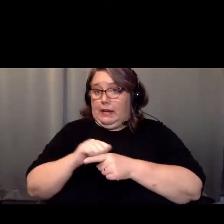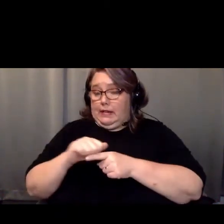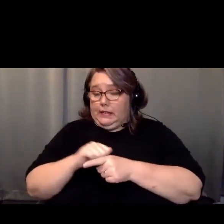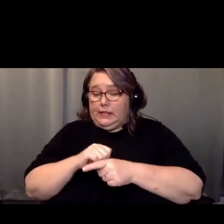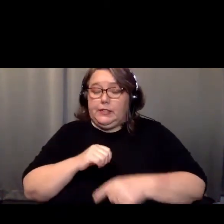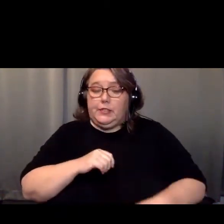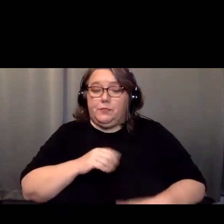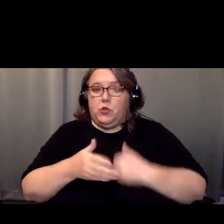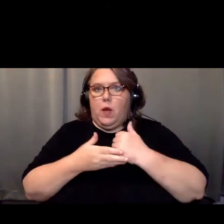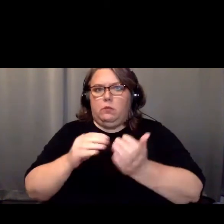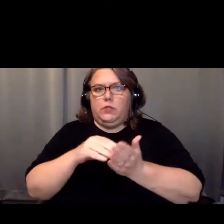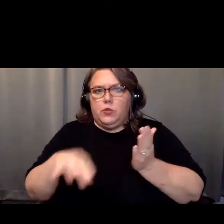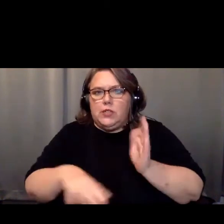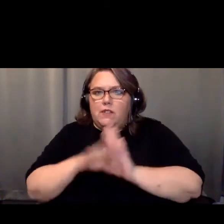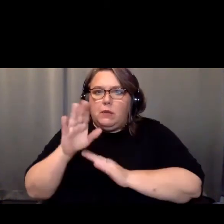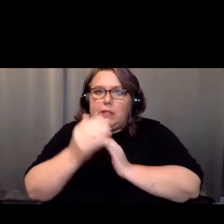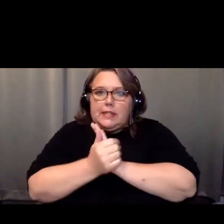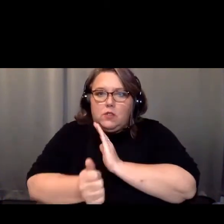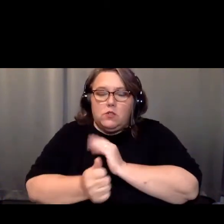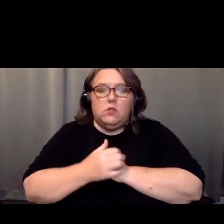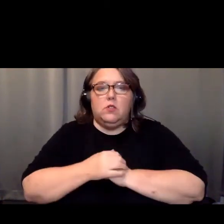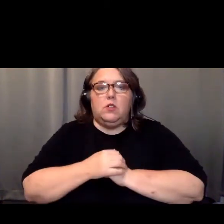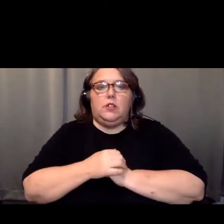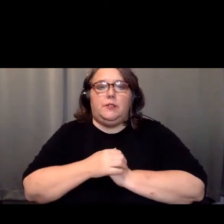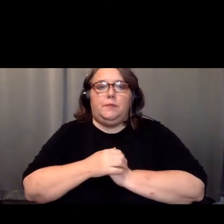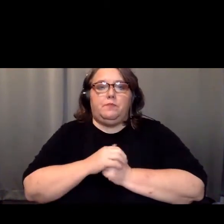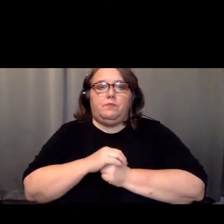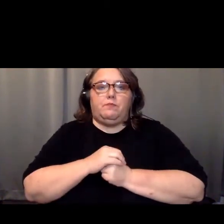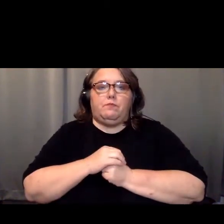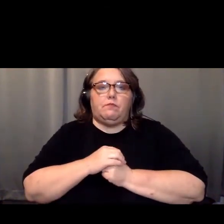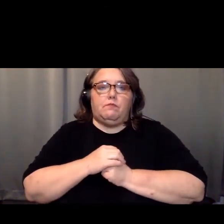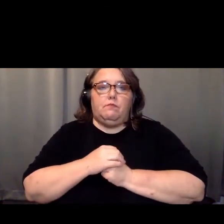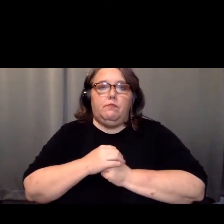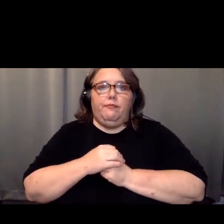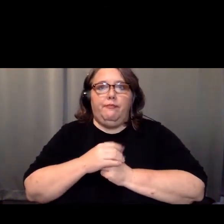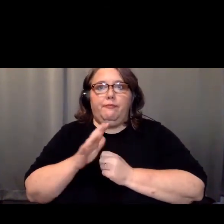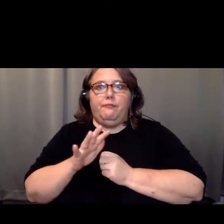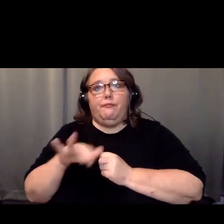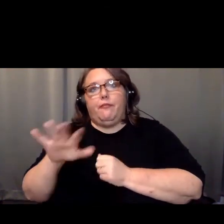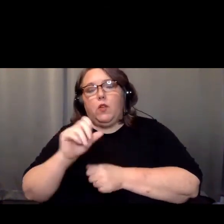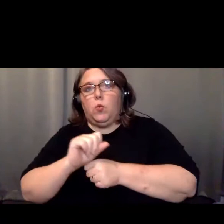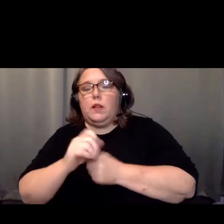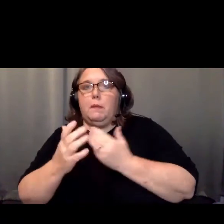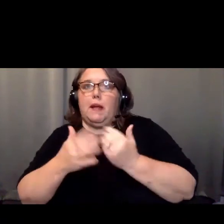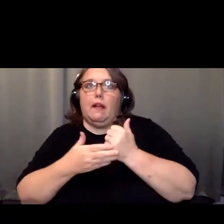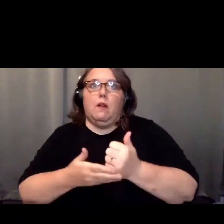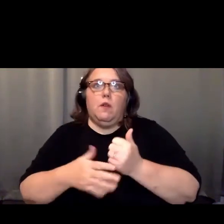to help these students develop skills at the workplace that might assist them with finding employment